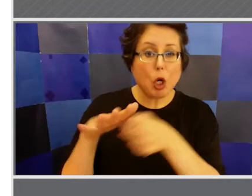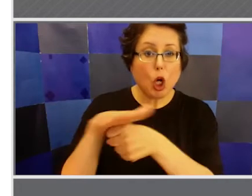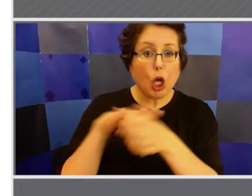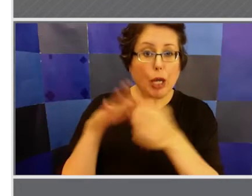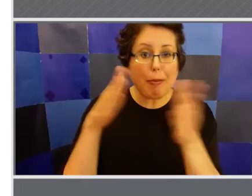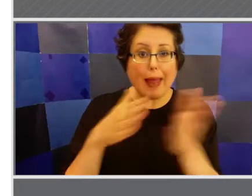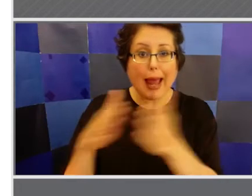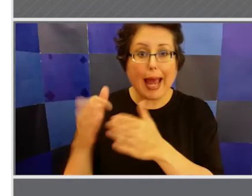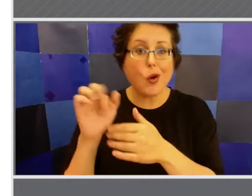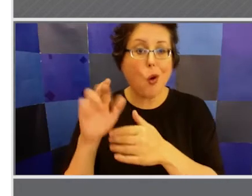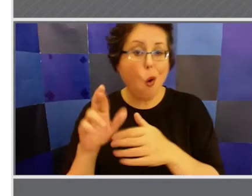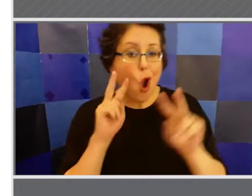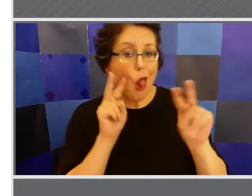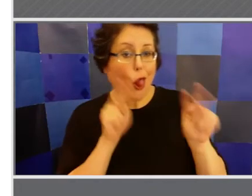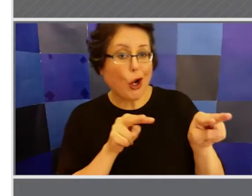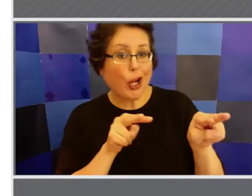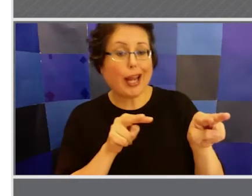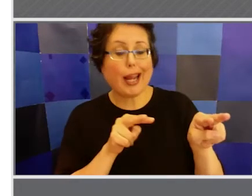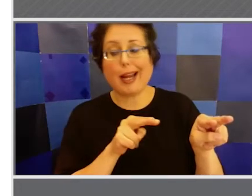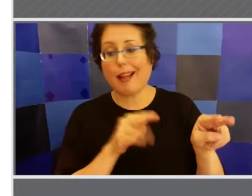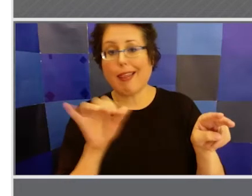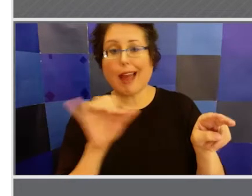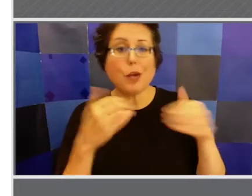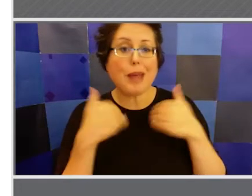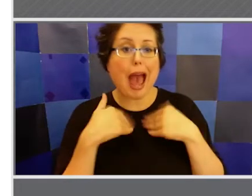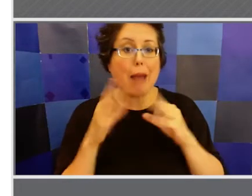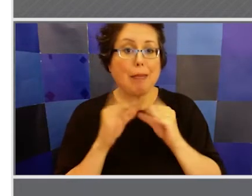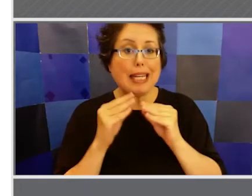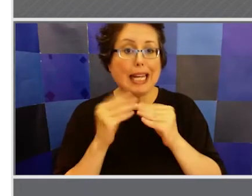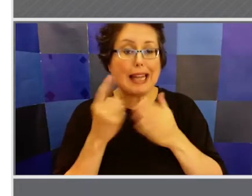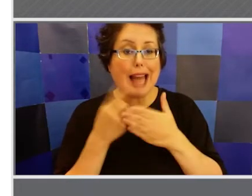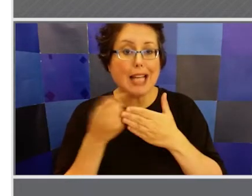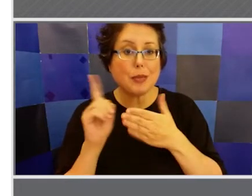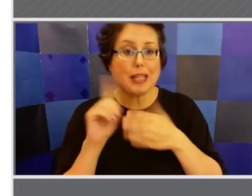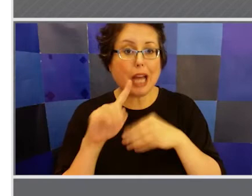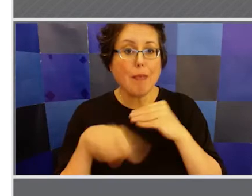You know, we had the meeting last week on open space and recreation looking at things